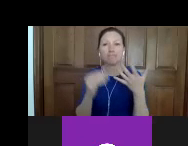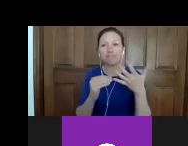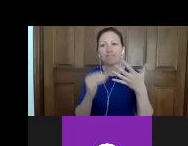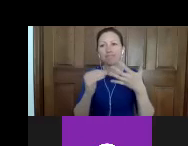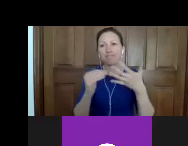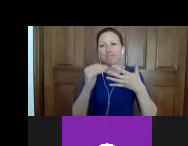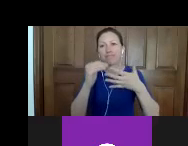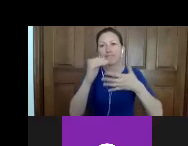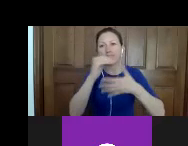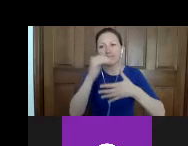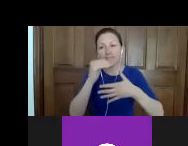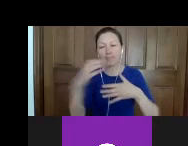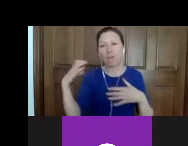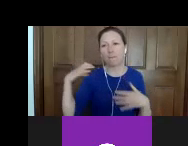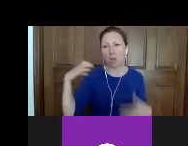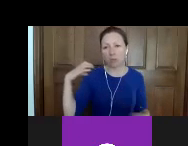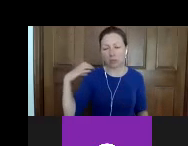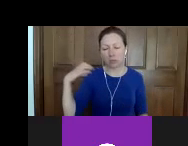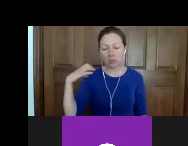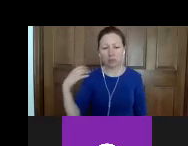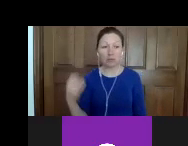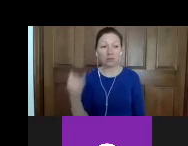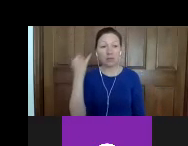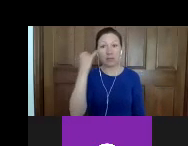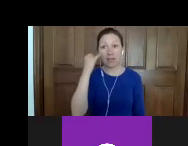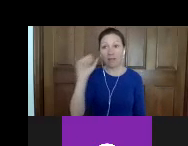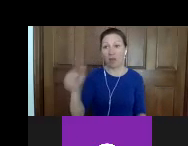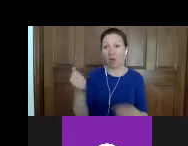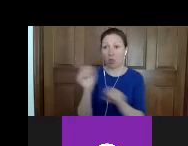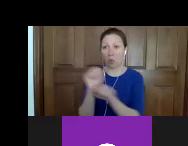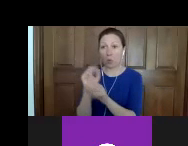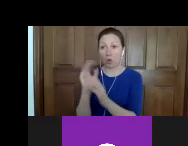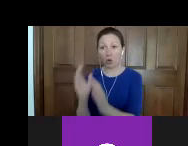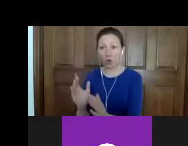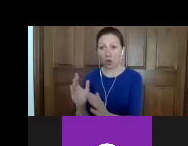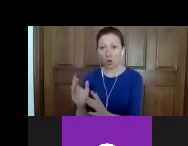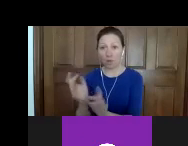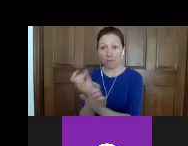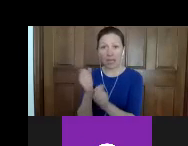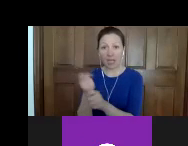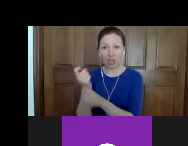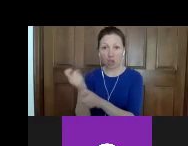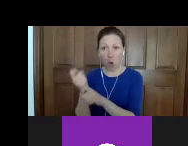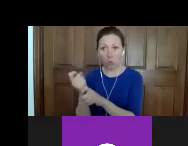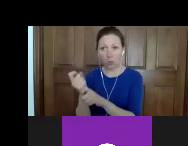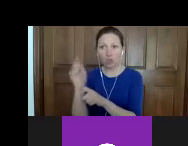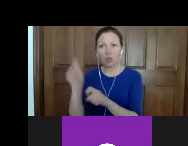If the supervisor is making those jokes, reach out to human resources. If you jump too quickly